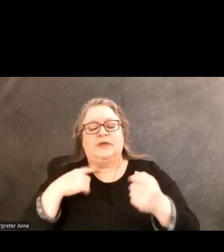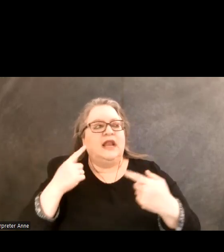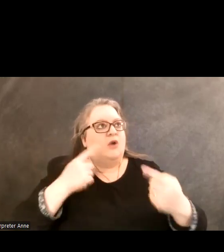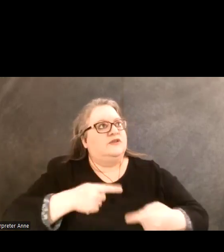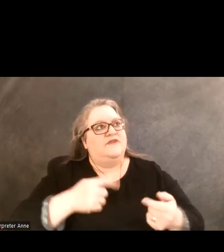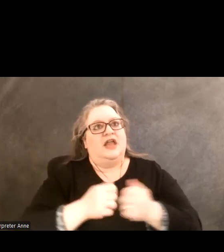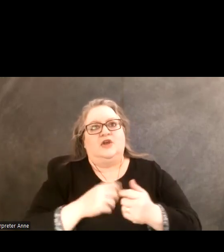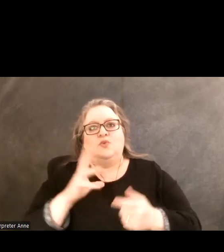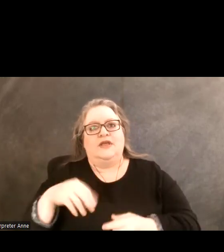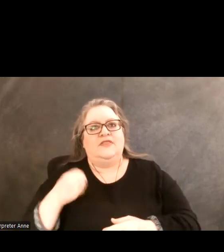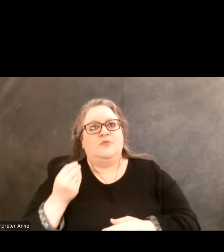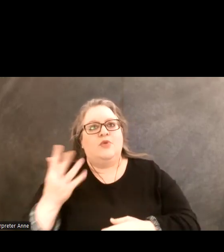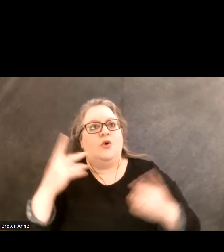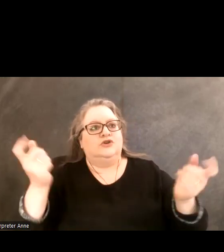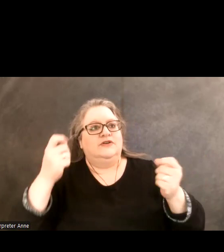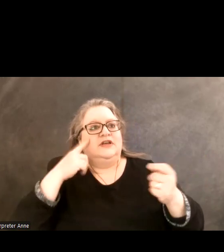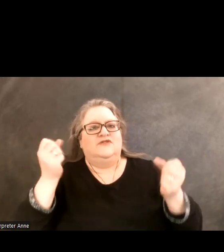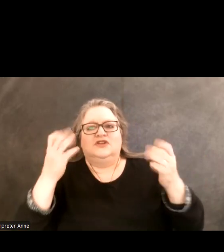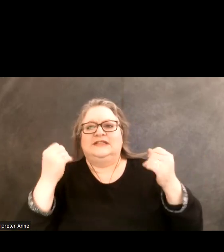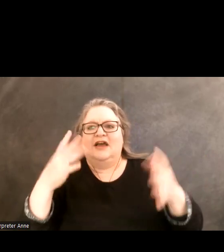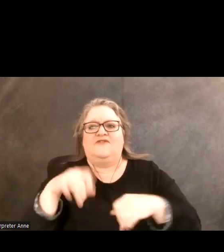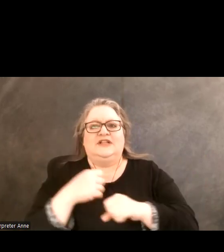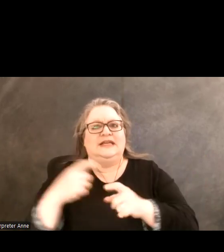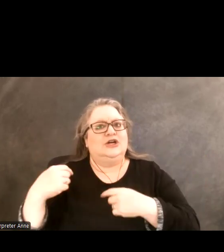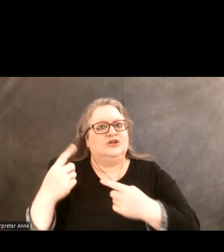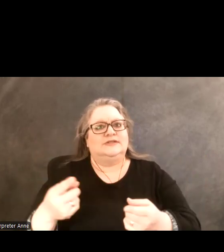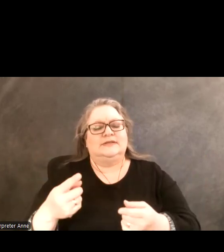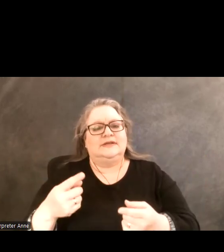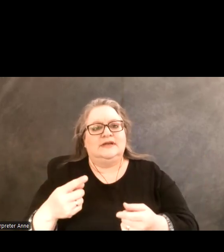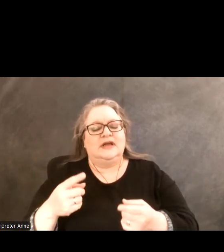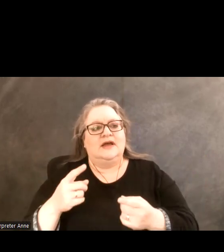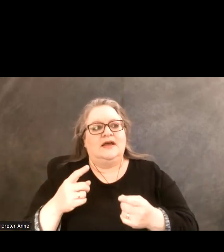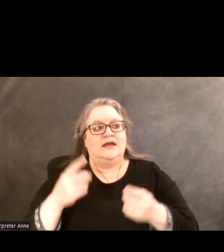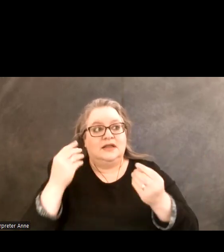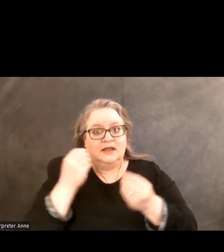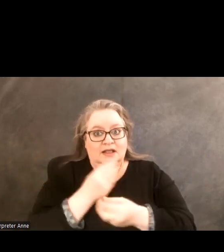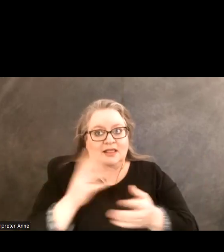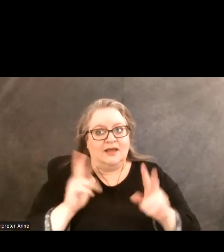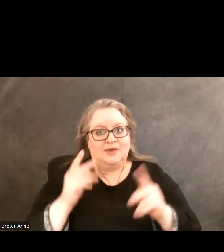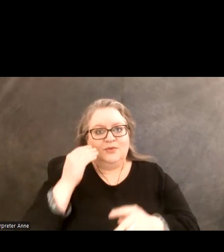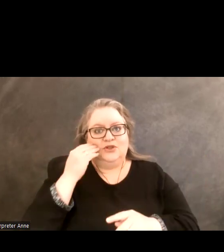Festival for several years to let people know what the access